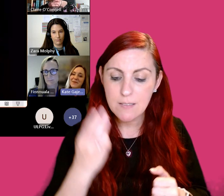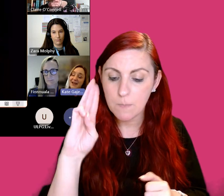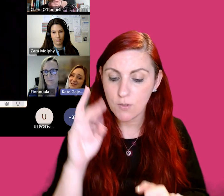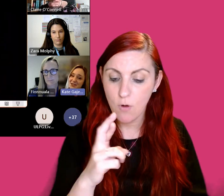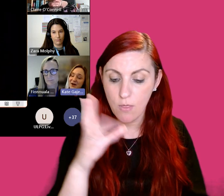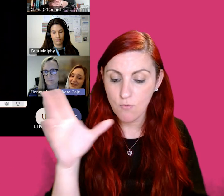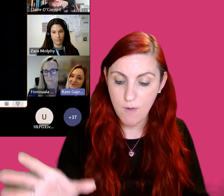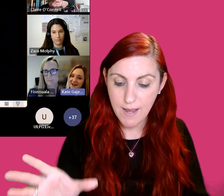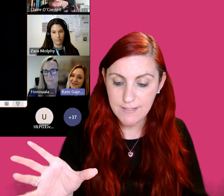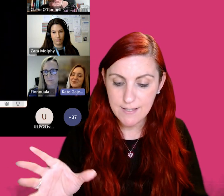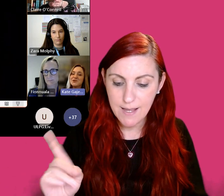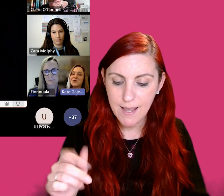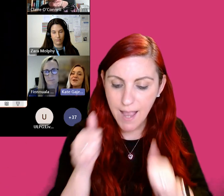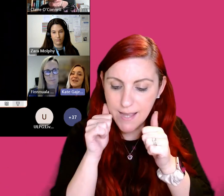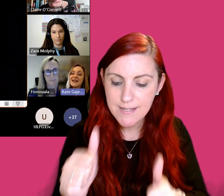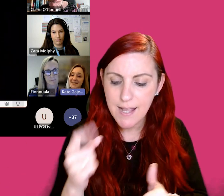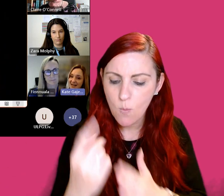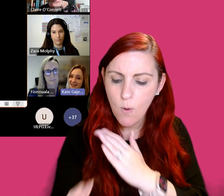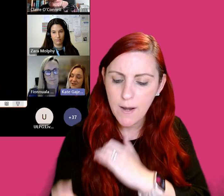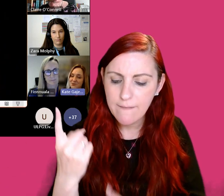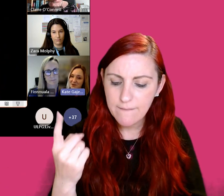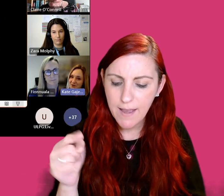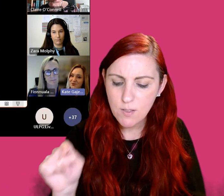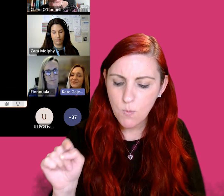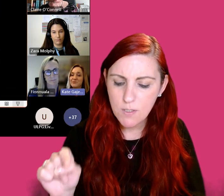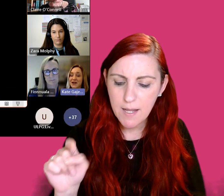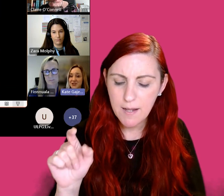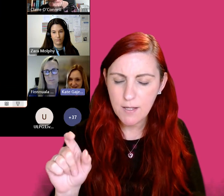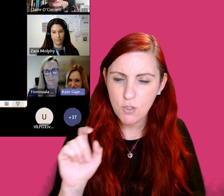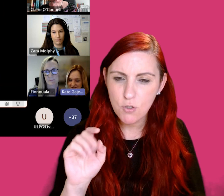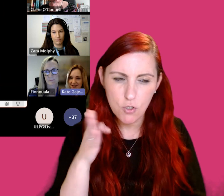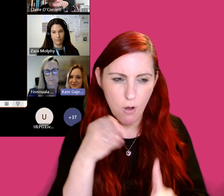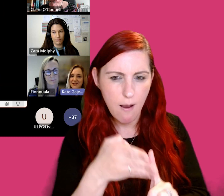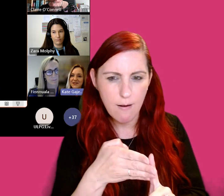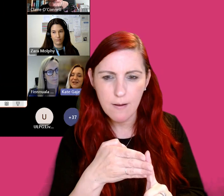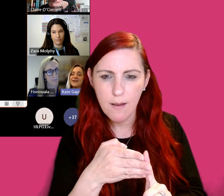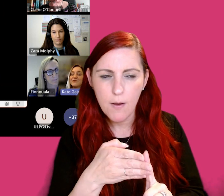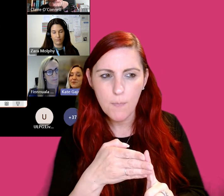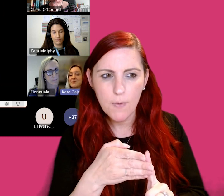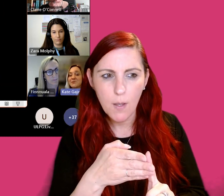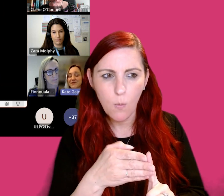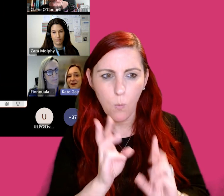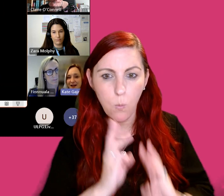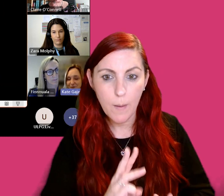um I attended one event which was tackled at women with pregestational diabetes and for women with